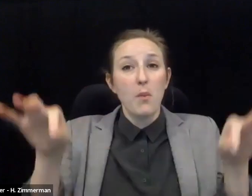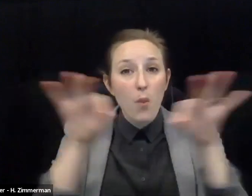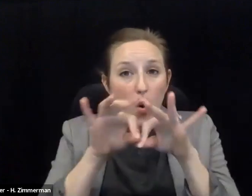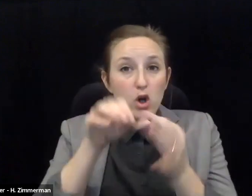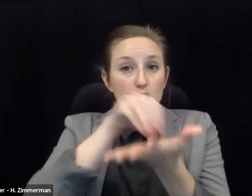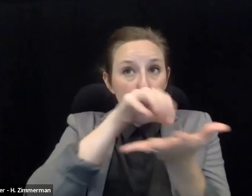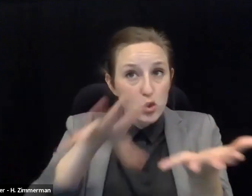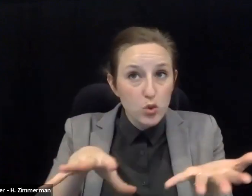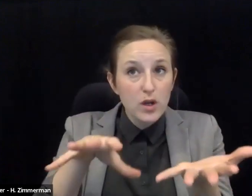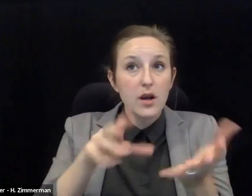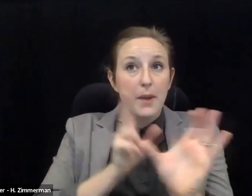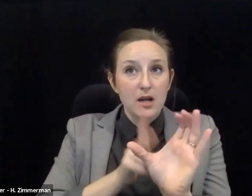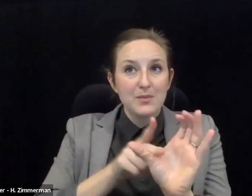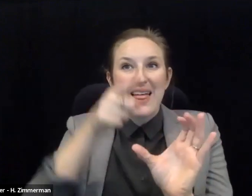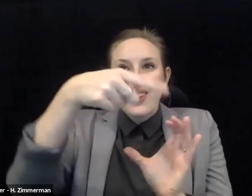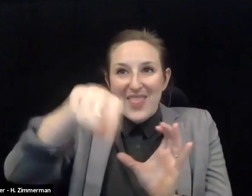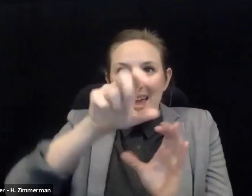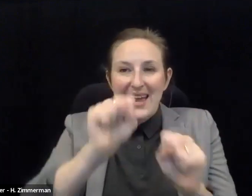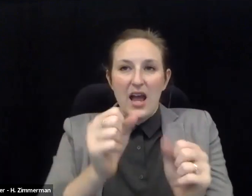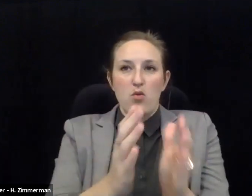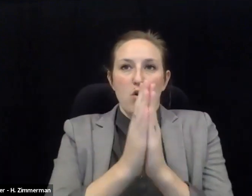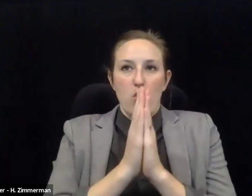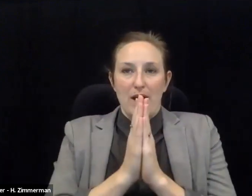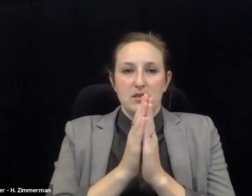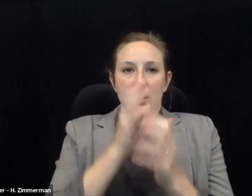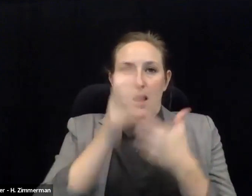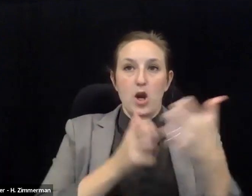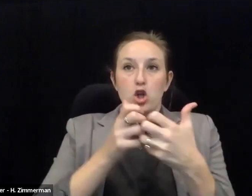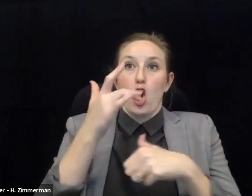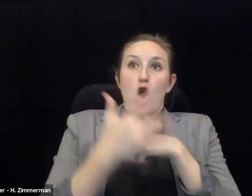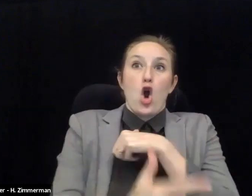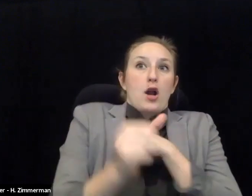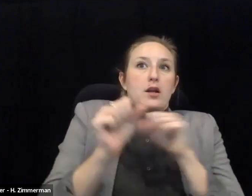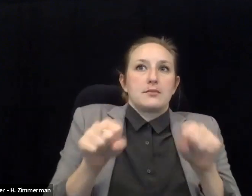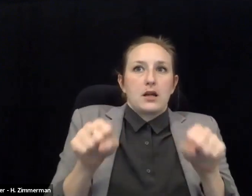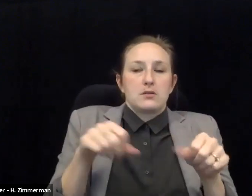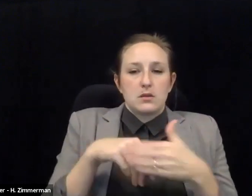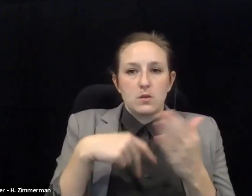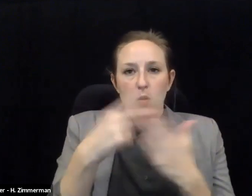to the request accommodation as early as possible in the program. One of the things American Councils has is we have